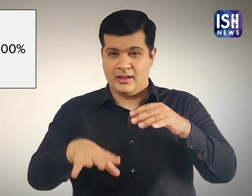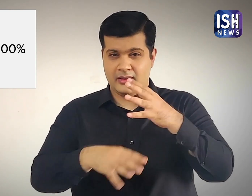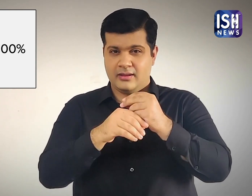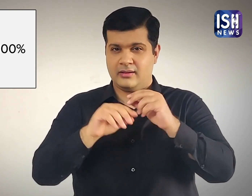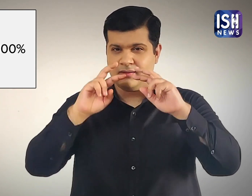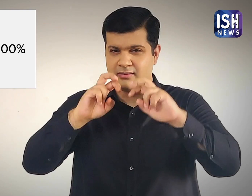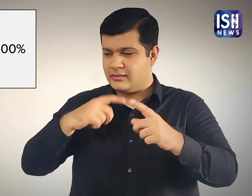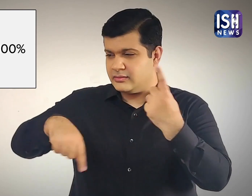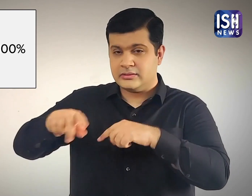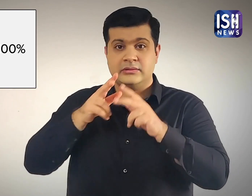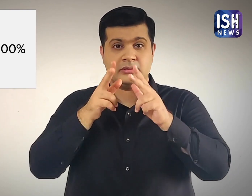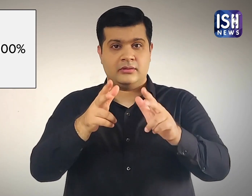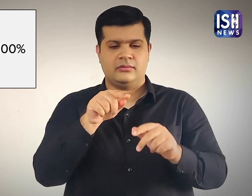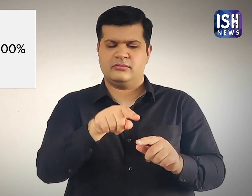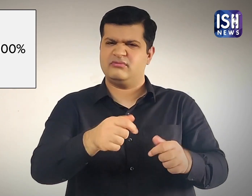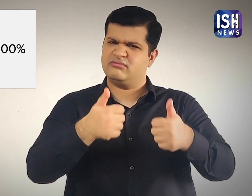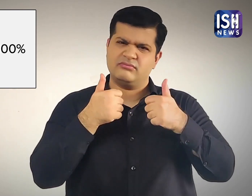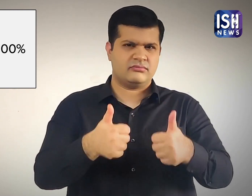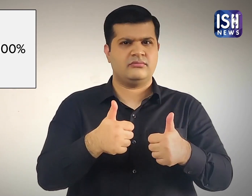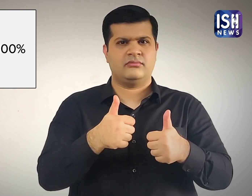Additionally, there has also been clinical evidence that suggests